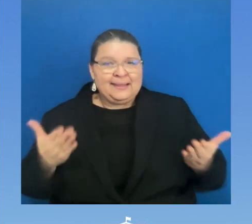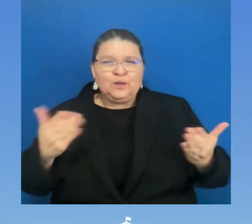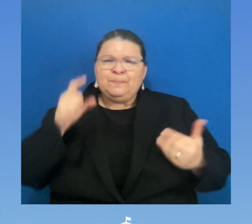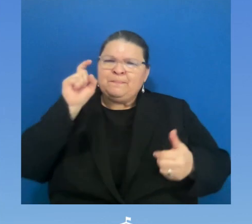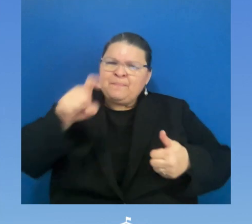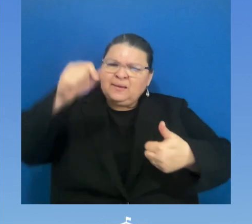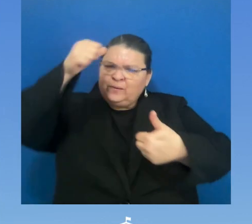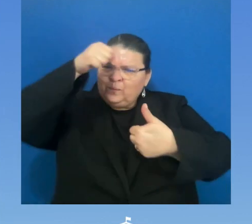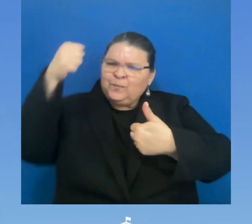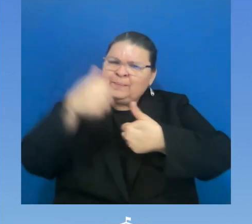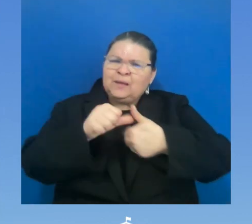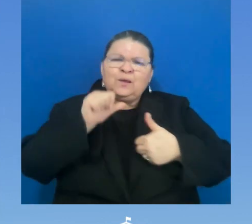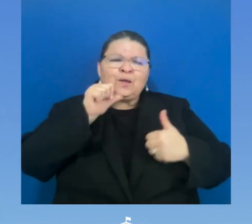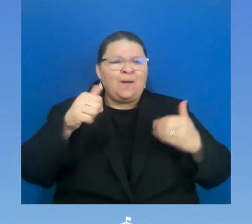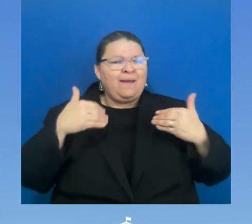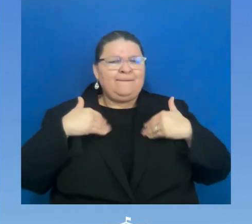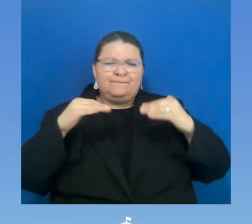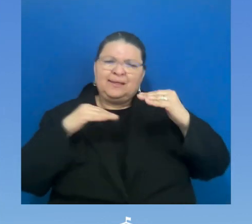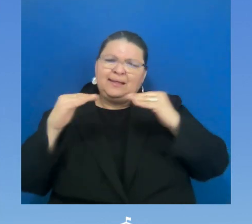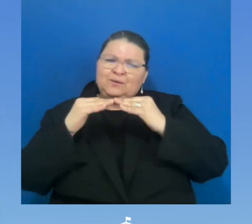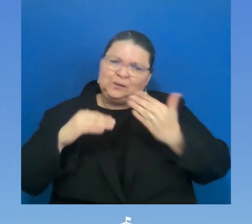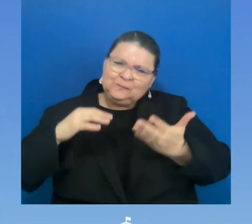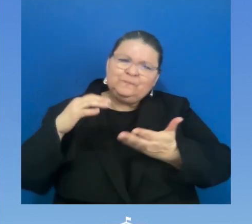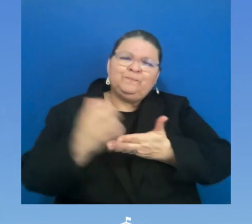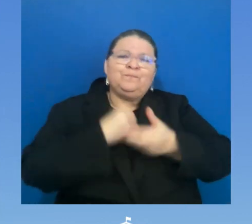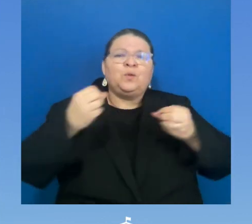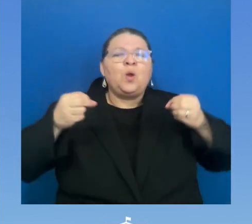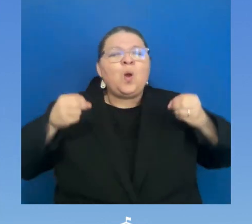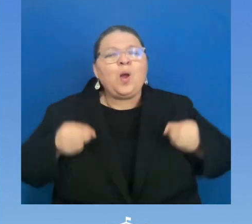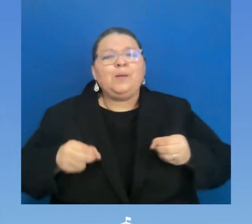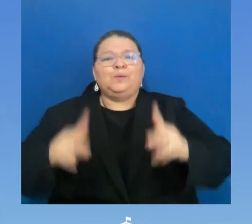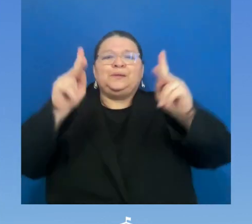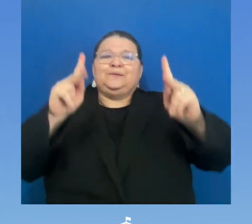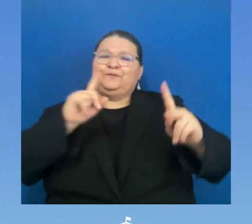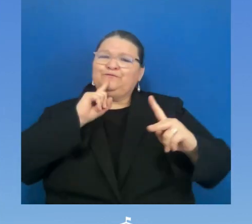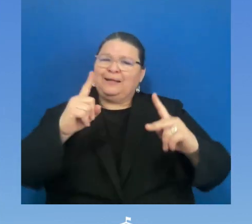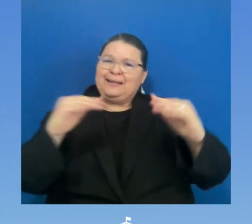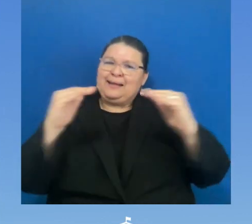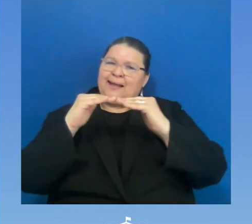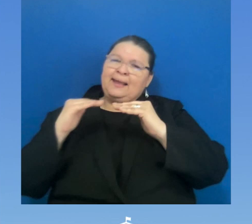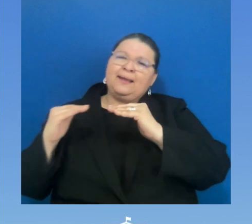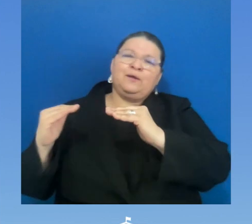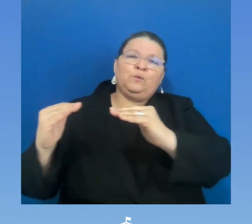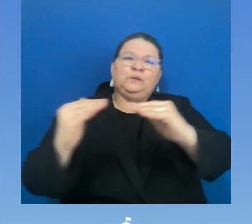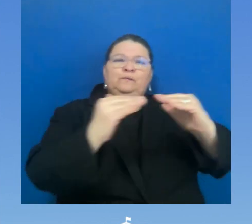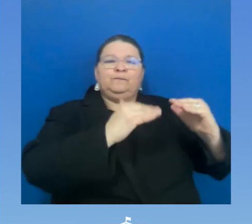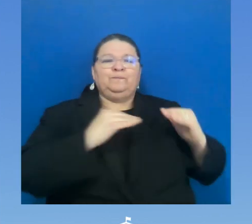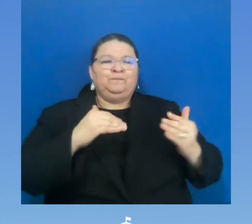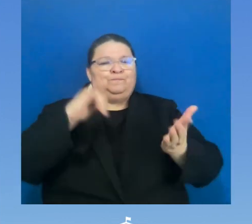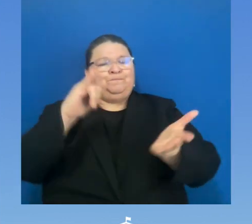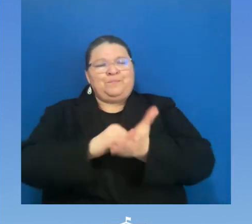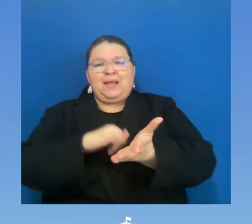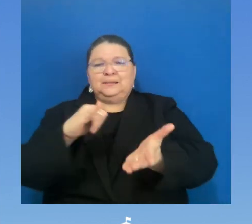true gender equality will remain out of reach for all of us. We have real work to do in the fight